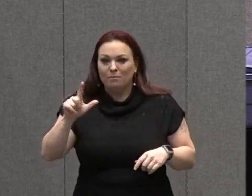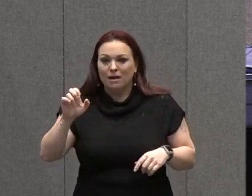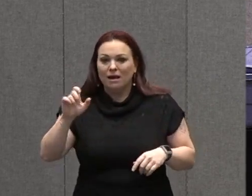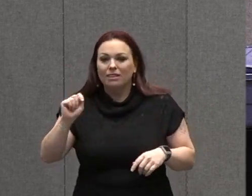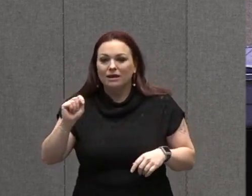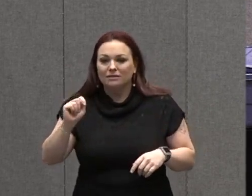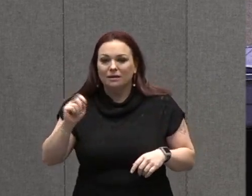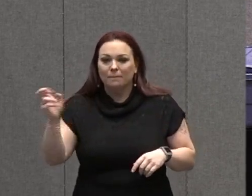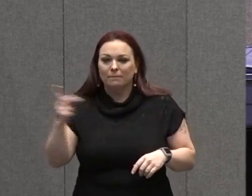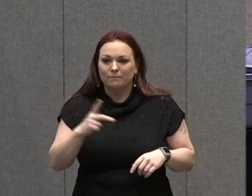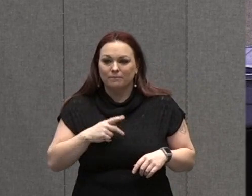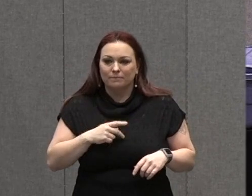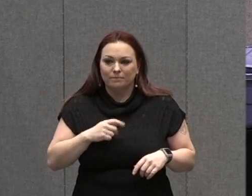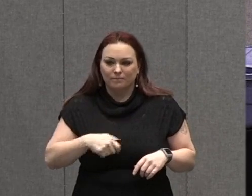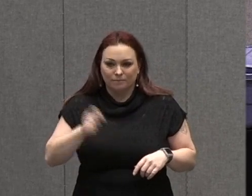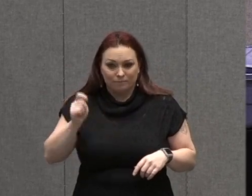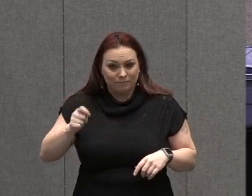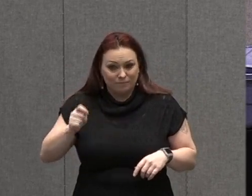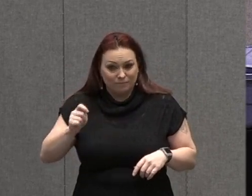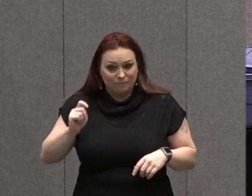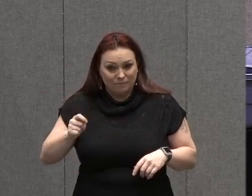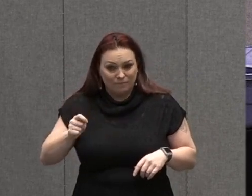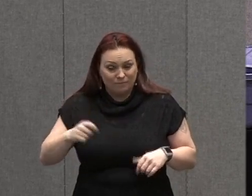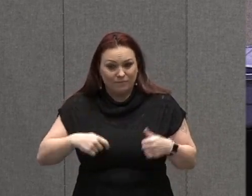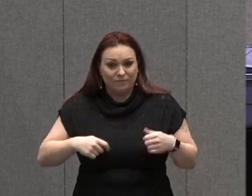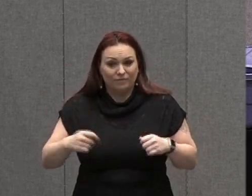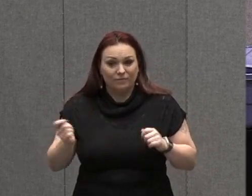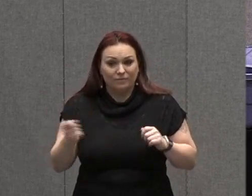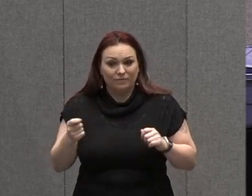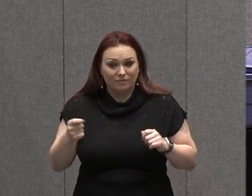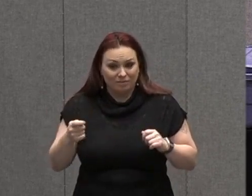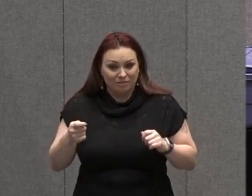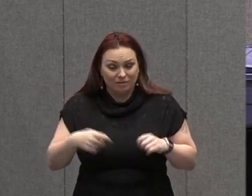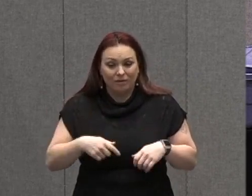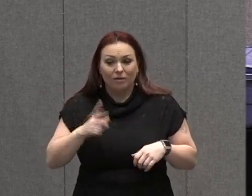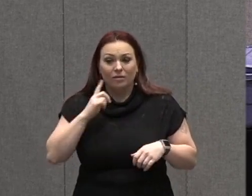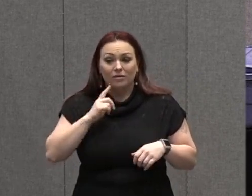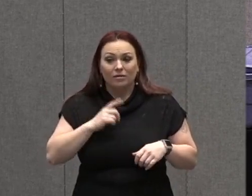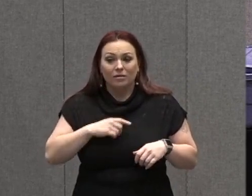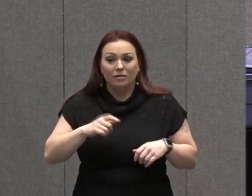Back to back. That kind of sounds the same actually. Lets listen to see if this sounds different.